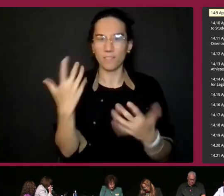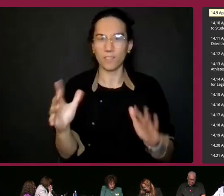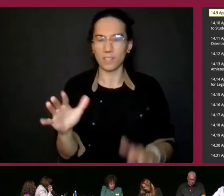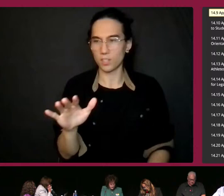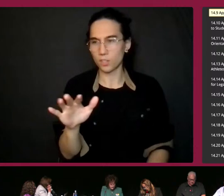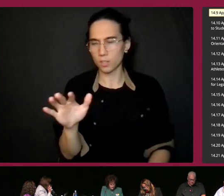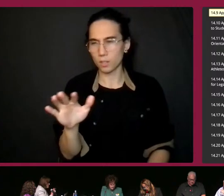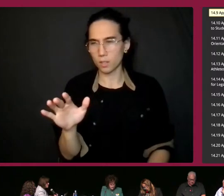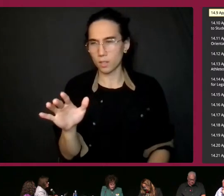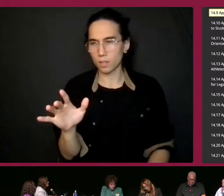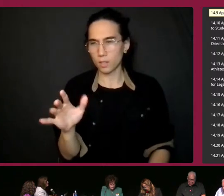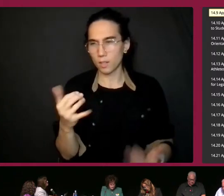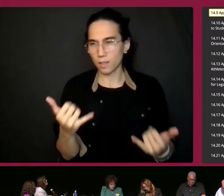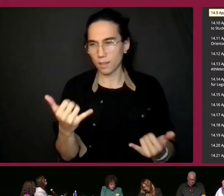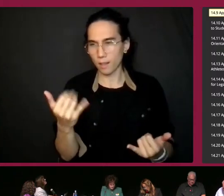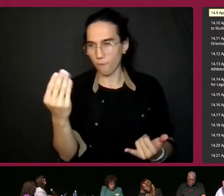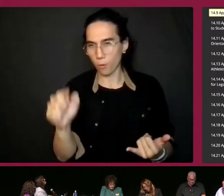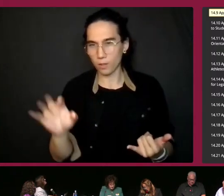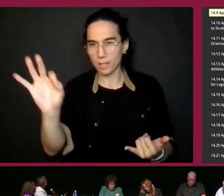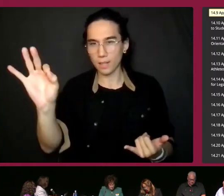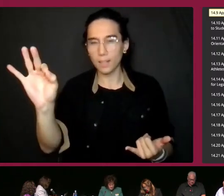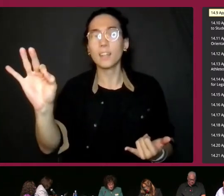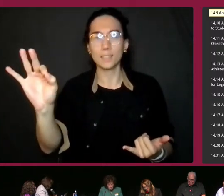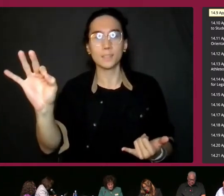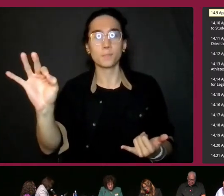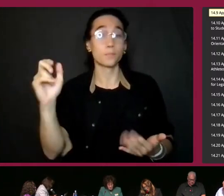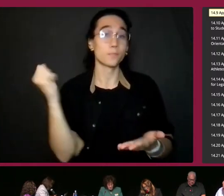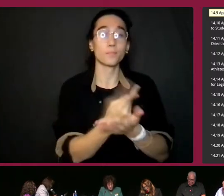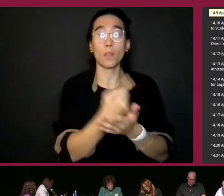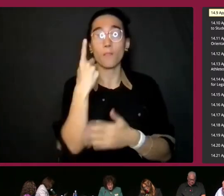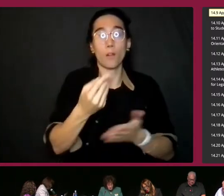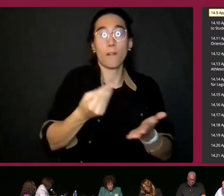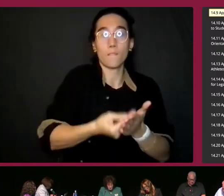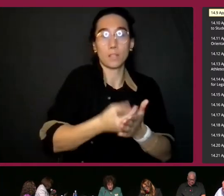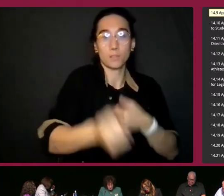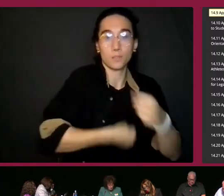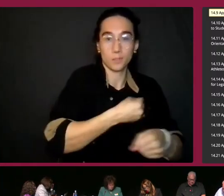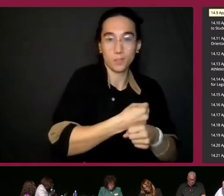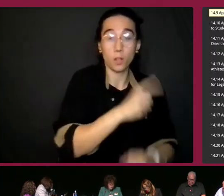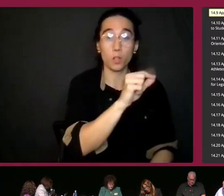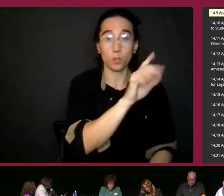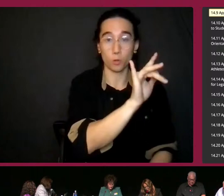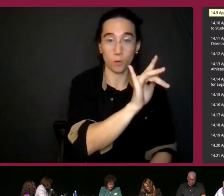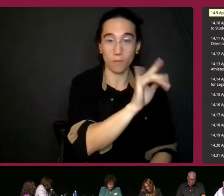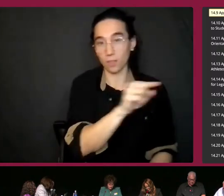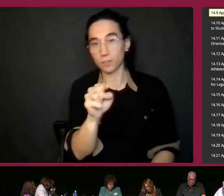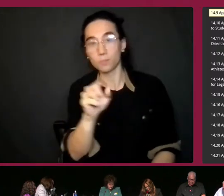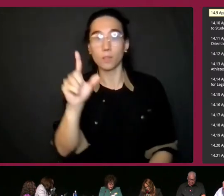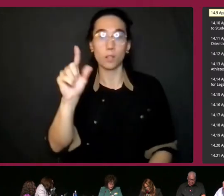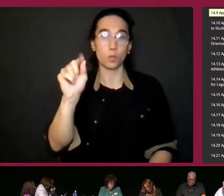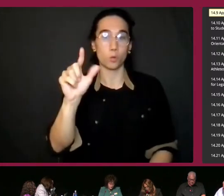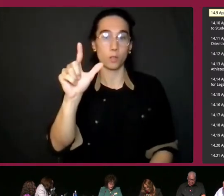We are at 14-9, approval of the Fiscal Year 2526 Resolution Authorizing Continued Funding